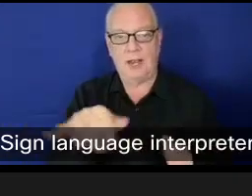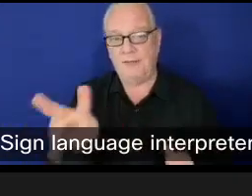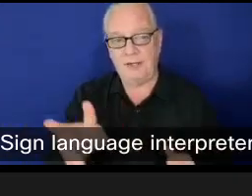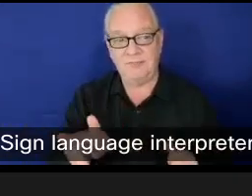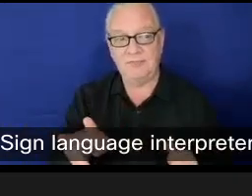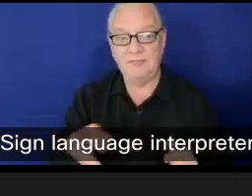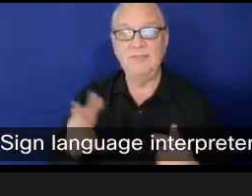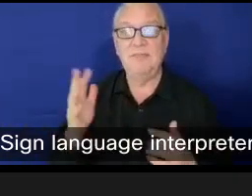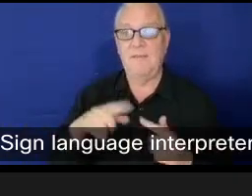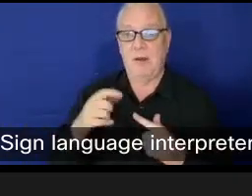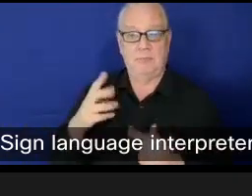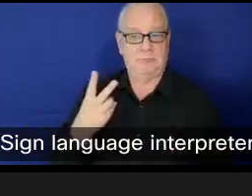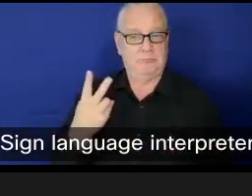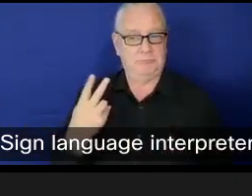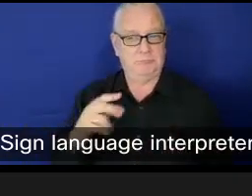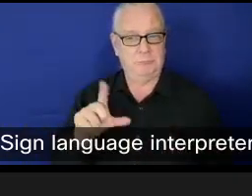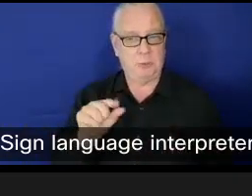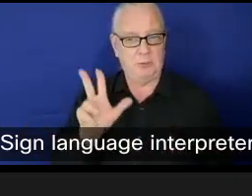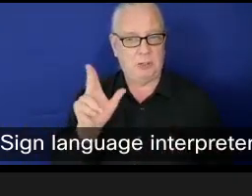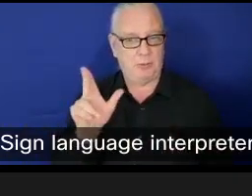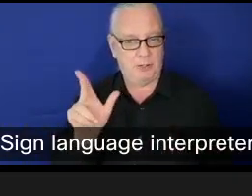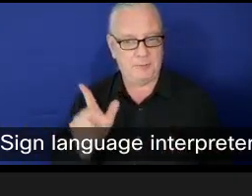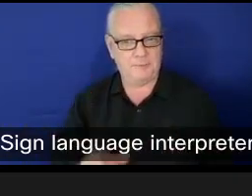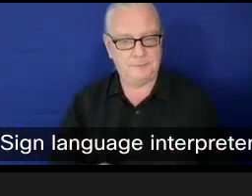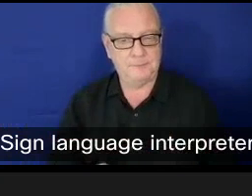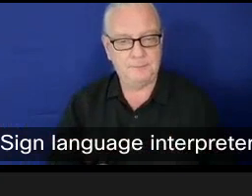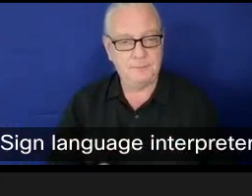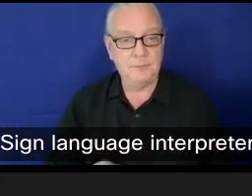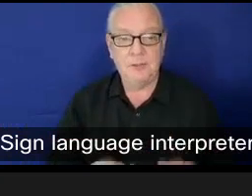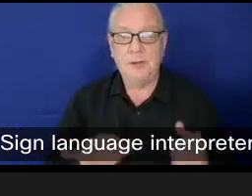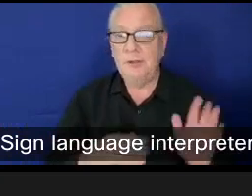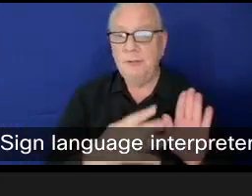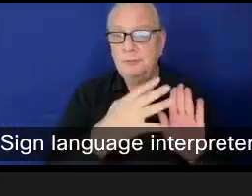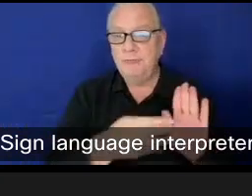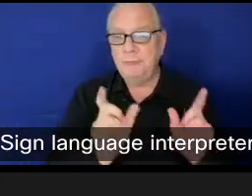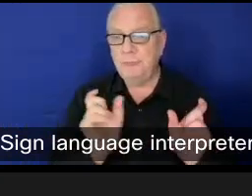what I wanted to just highlight here, this is just a graph from